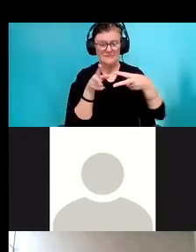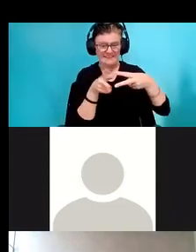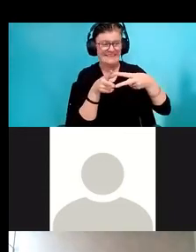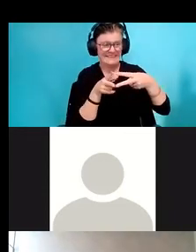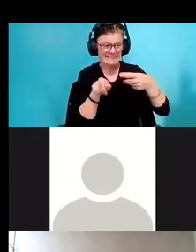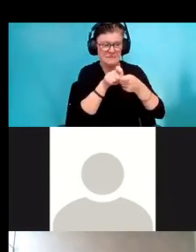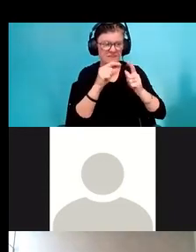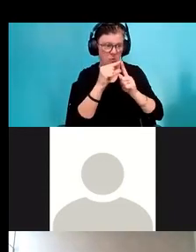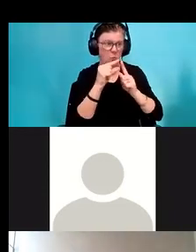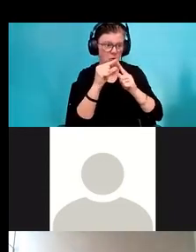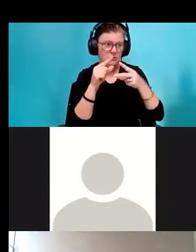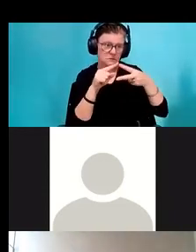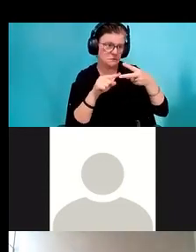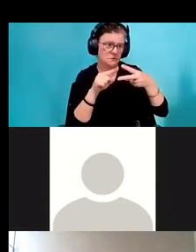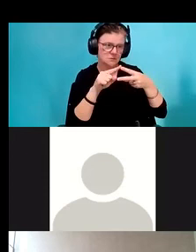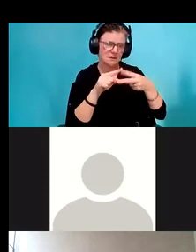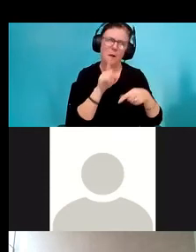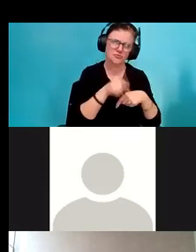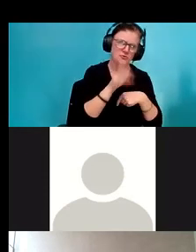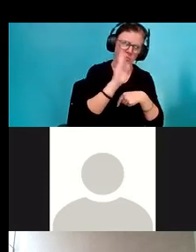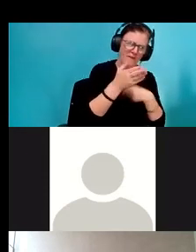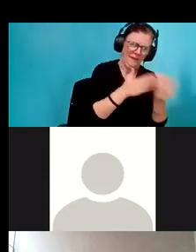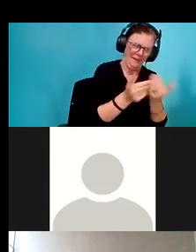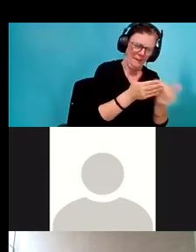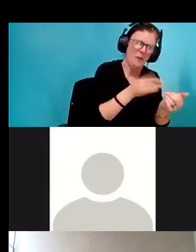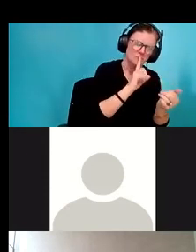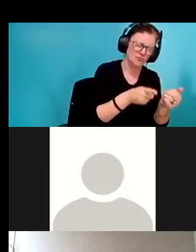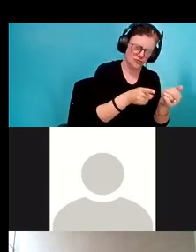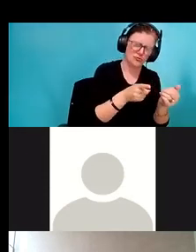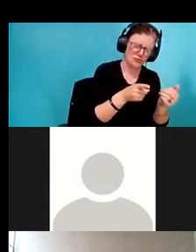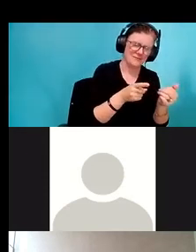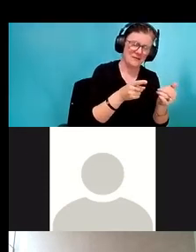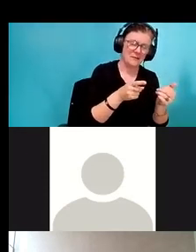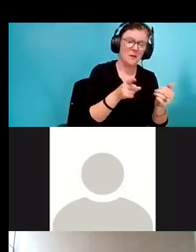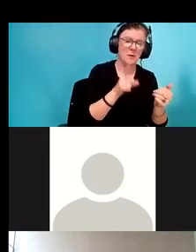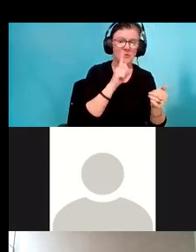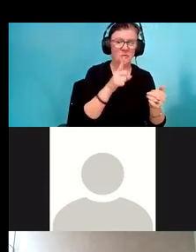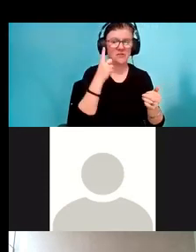You probably would anyway, but just for the context of why.